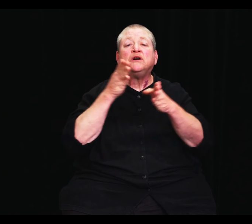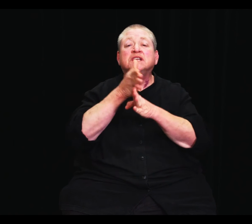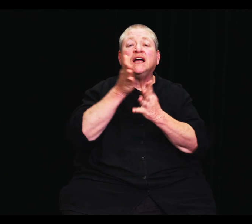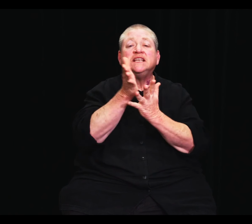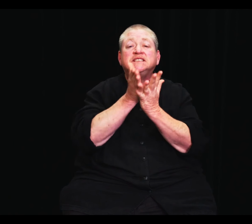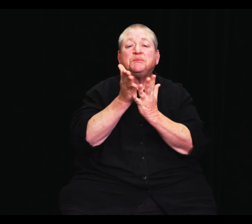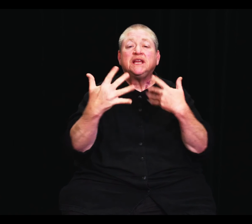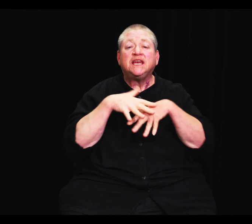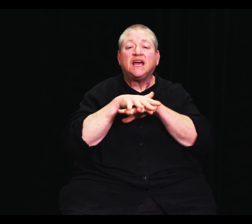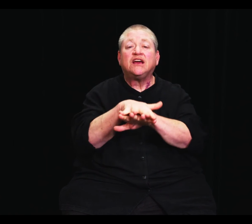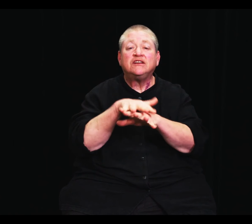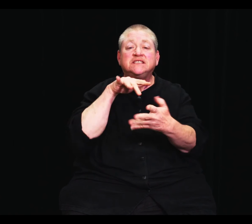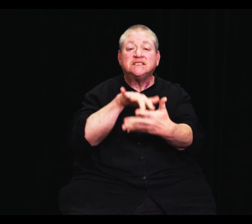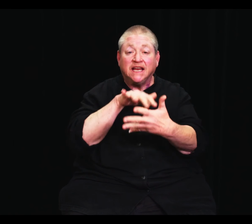graduating this Fall quarter